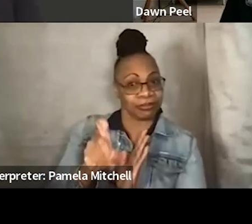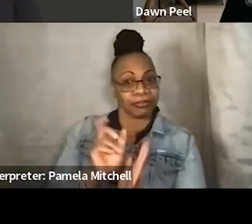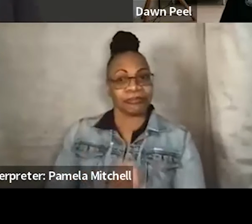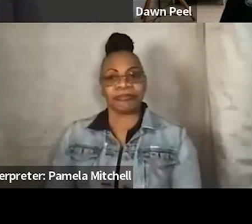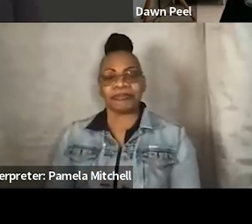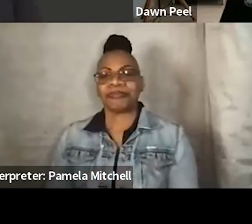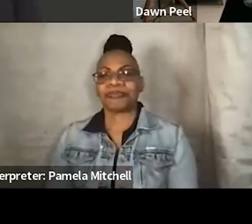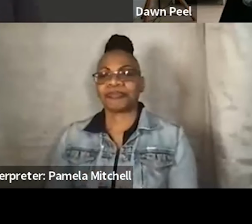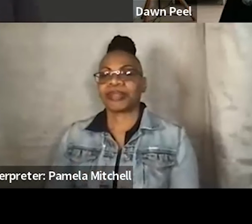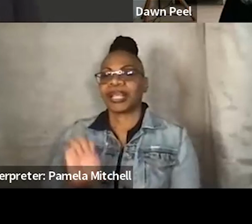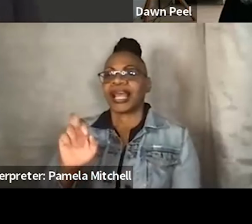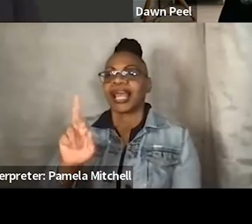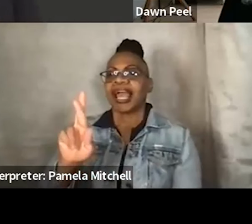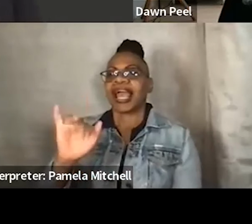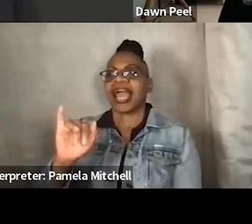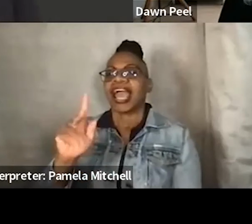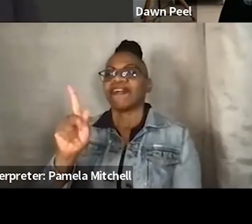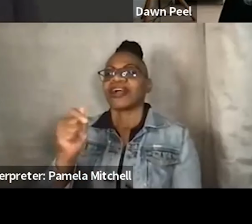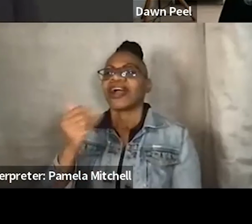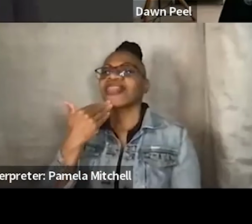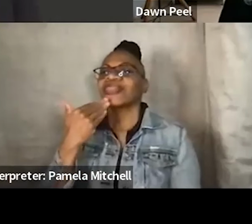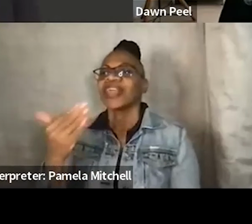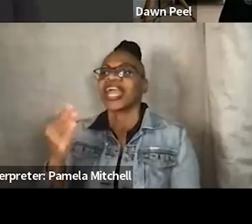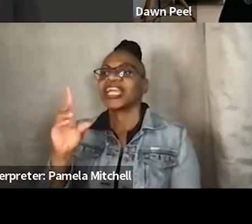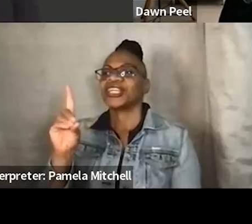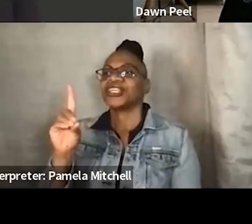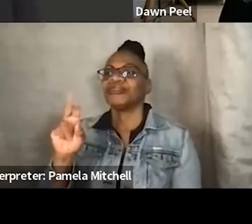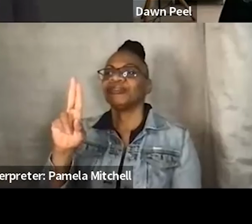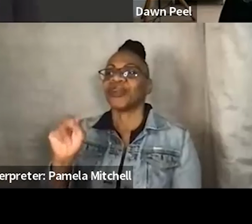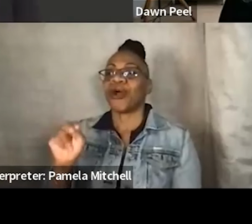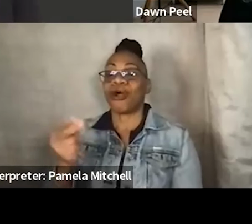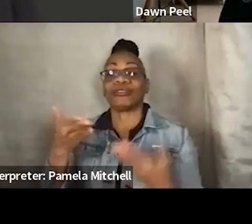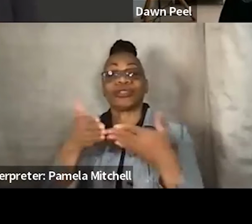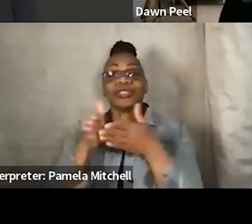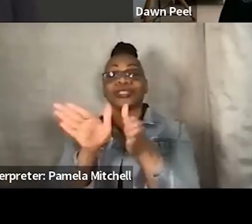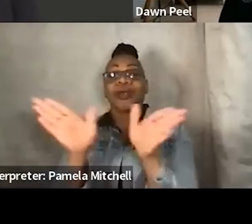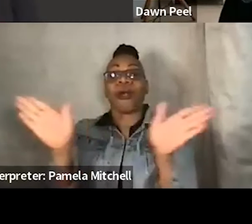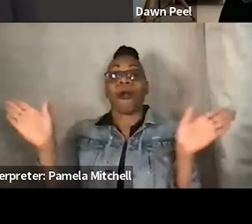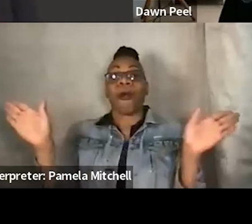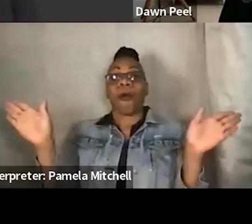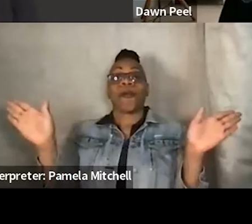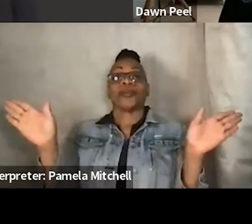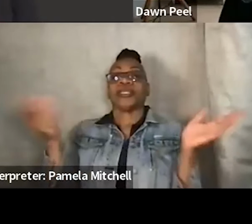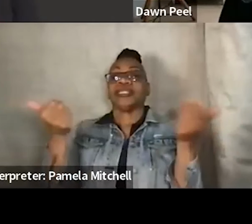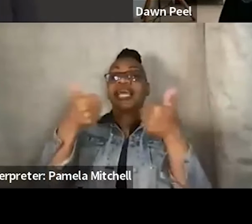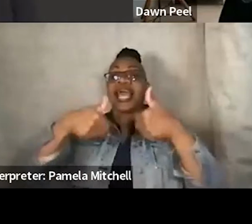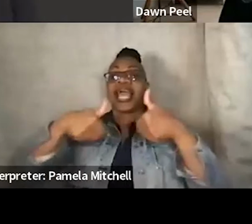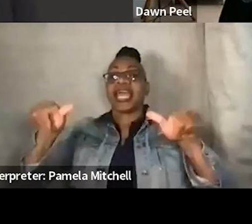Thank you, Dawn. Okay, and I'm gonna open this up to whoever would like to offer information.